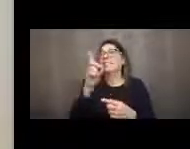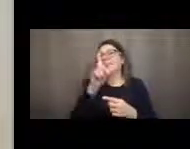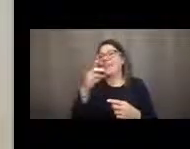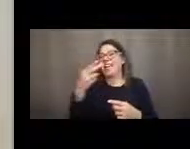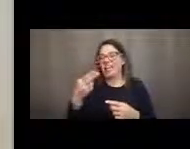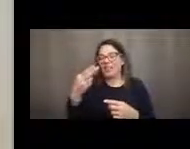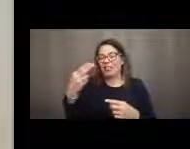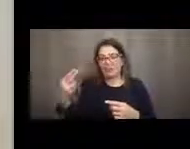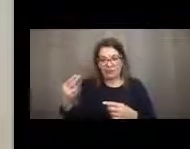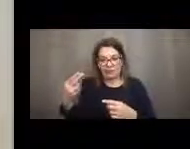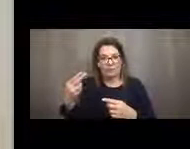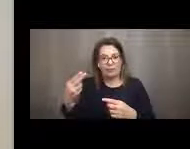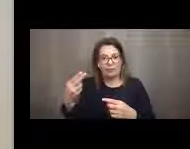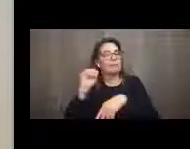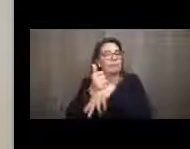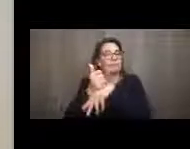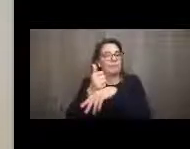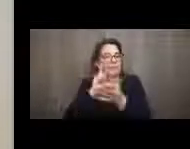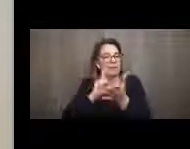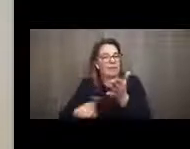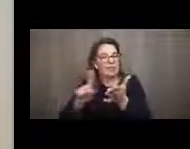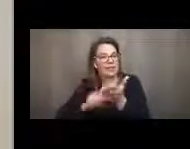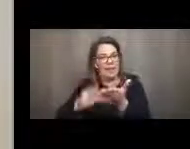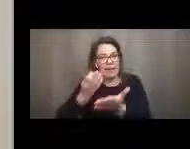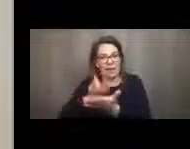governing Investigator Financial Conflict of Interest